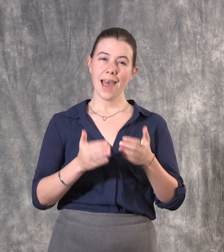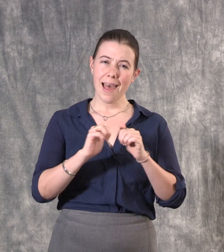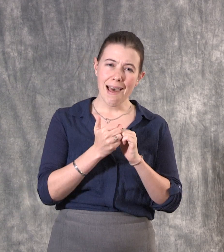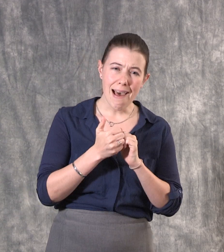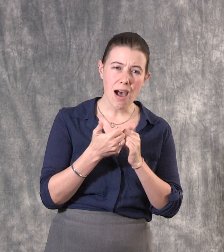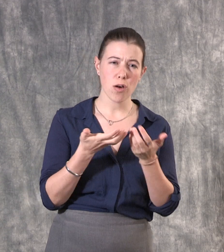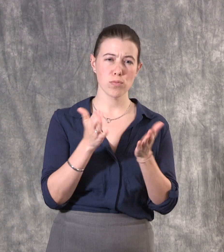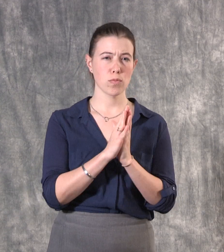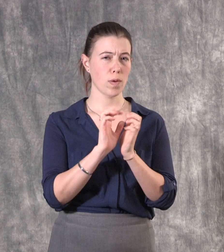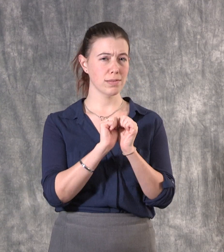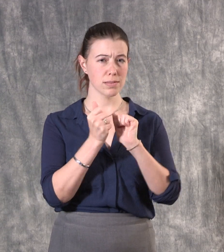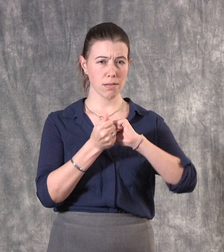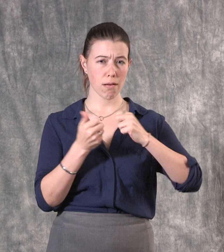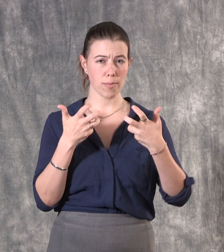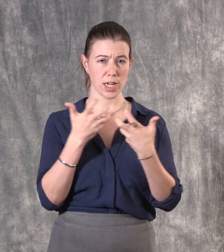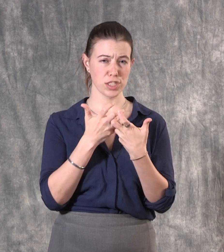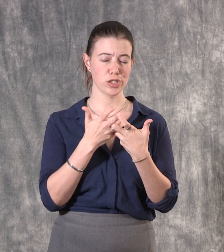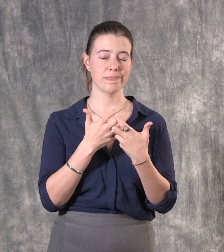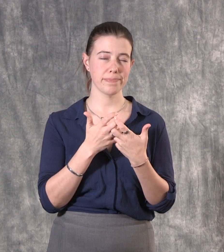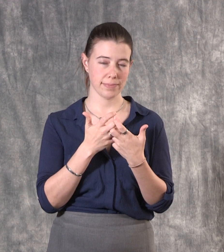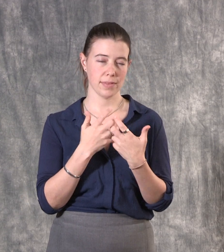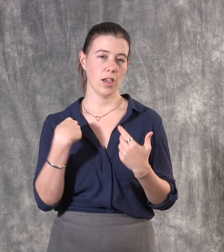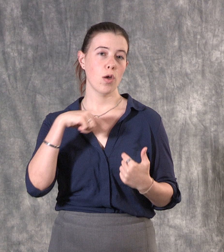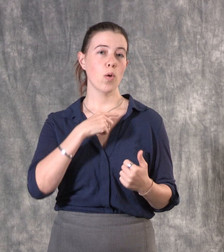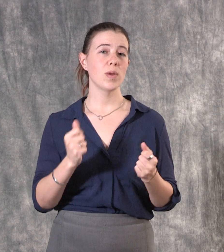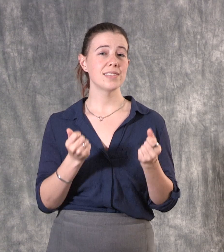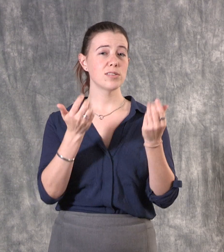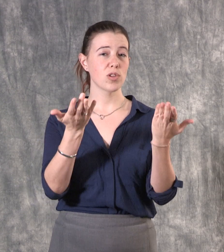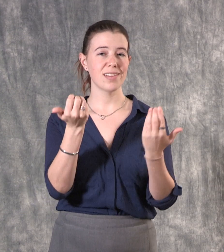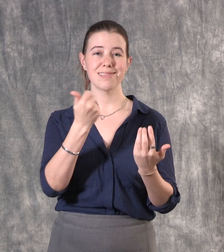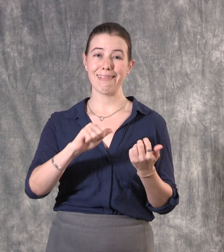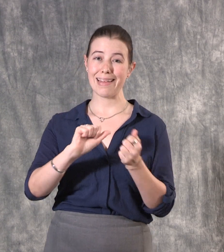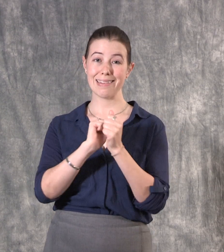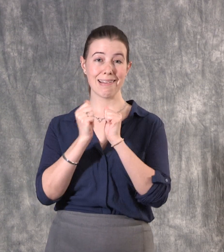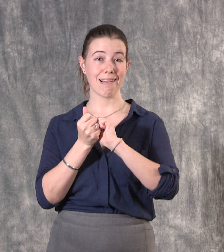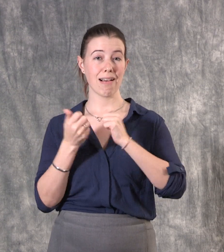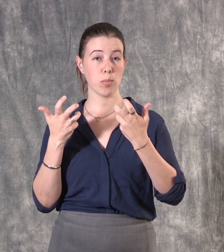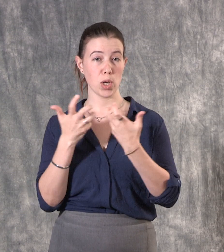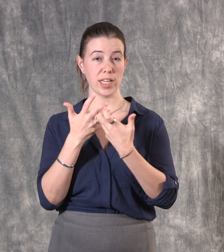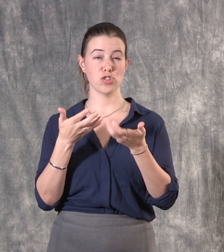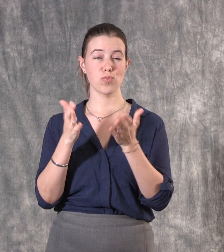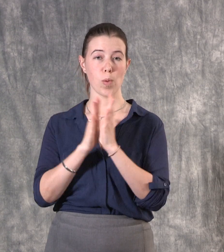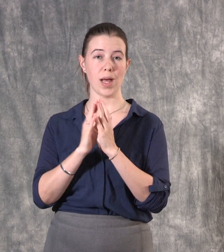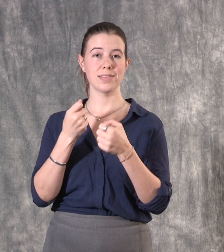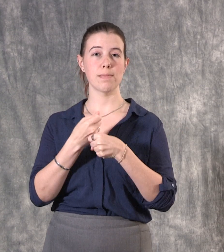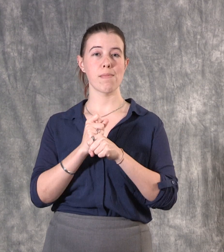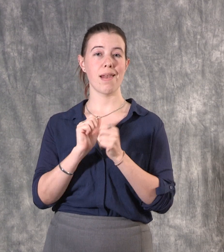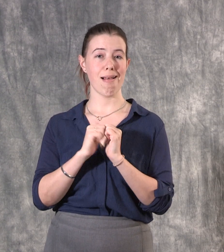How to request an accommodation. We suggest any accommodations requests